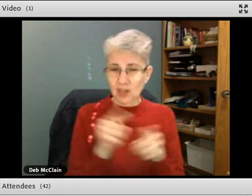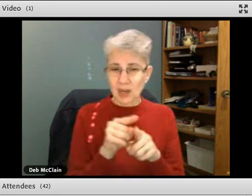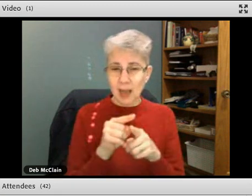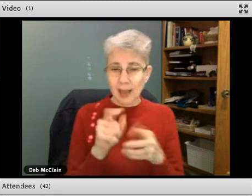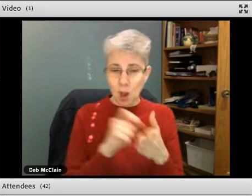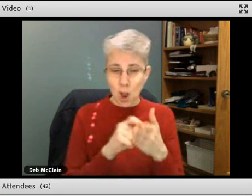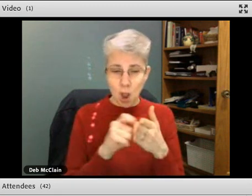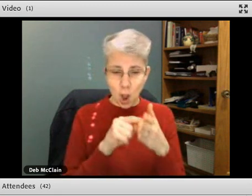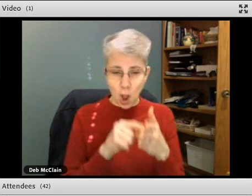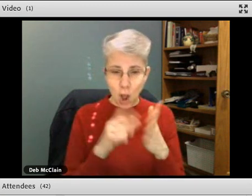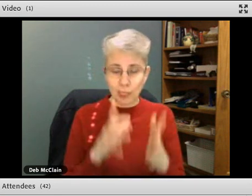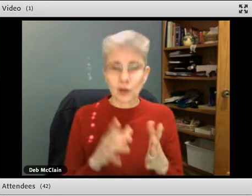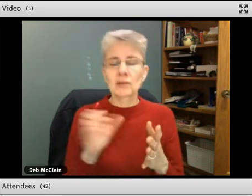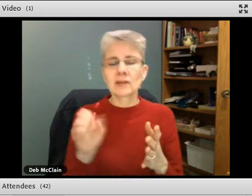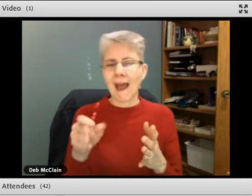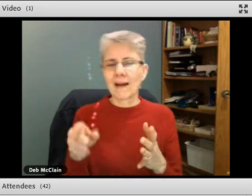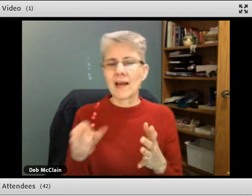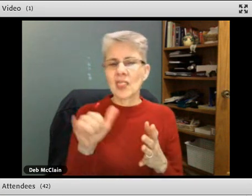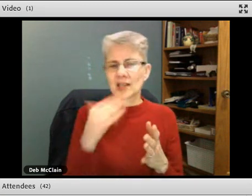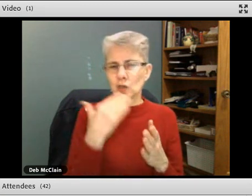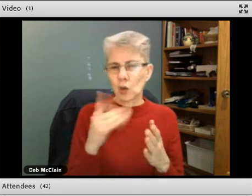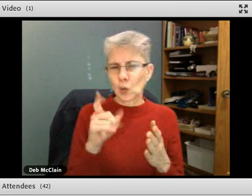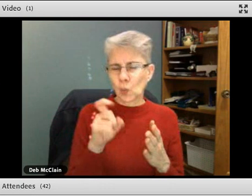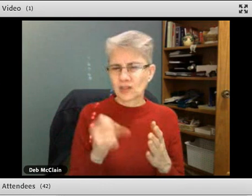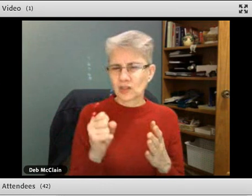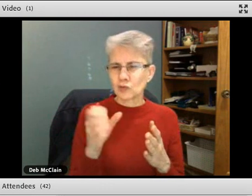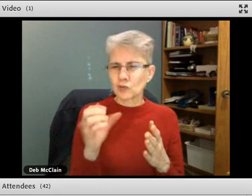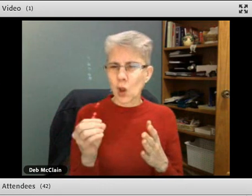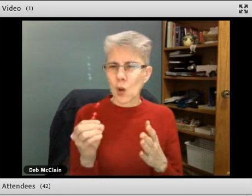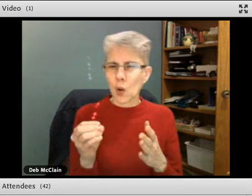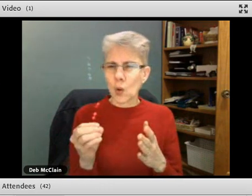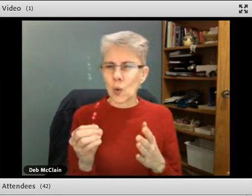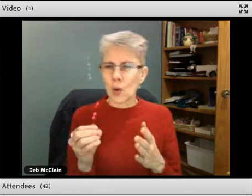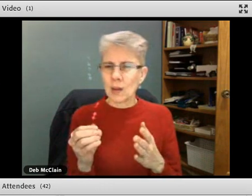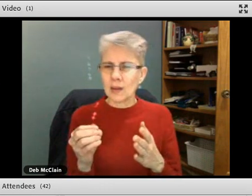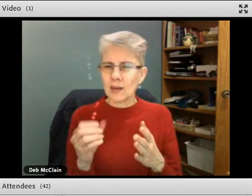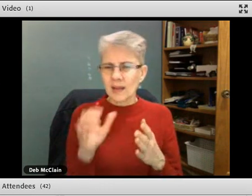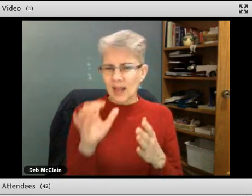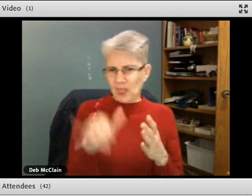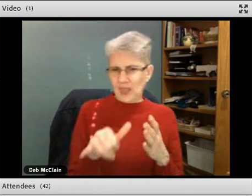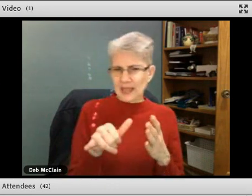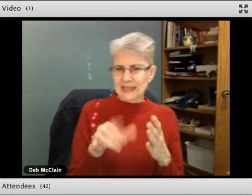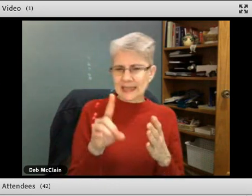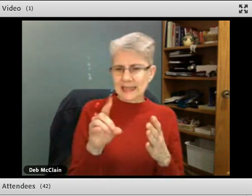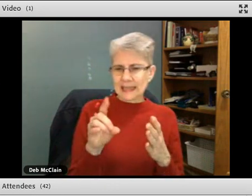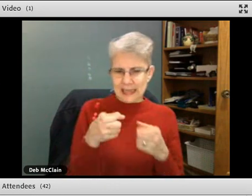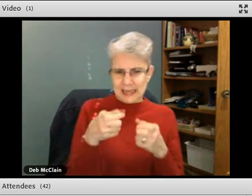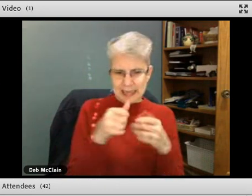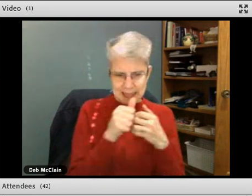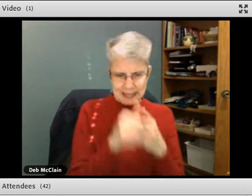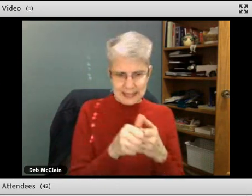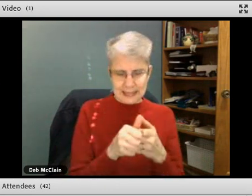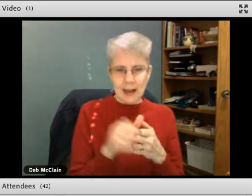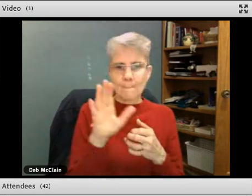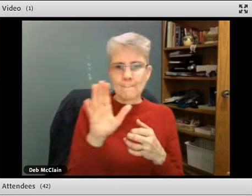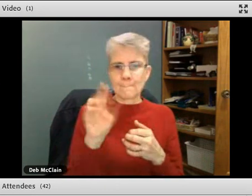And this is dictated by the MARC format to some extent. It's also guided some by the content standard,